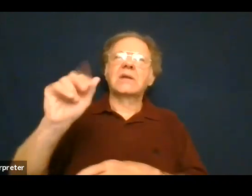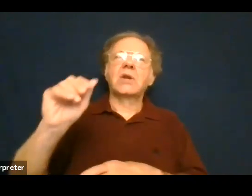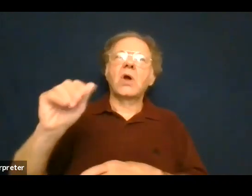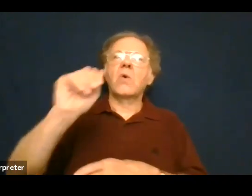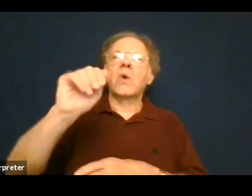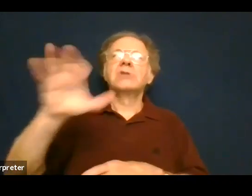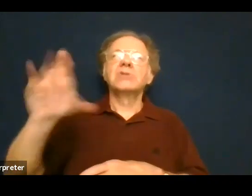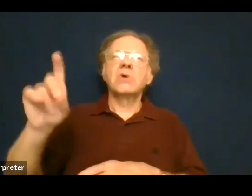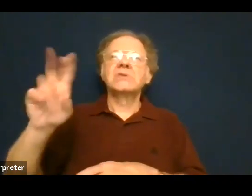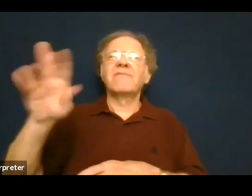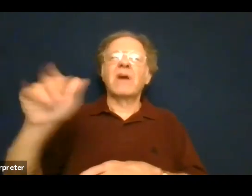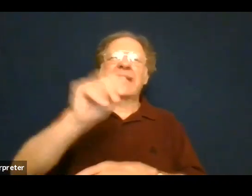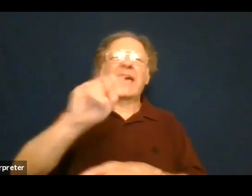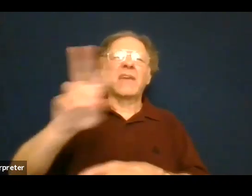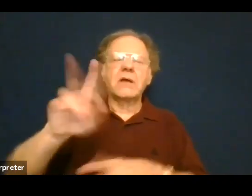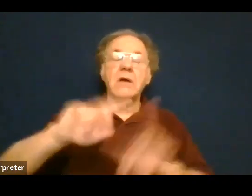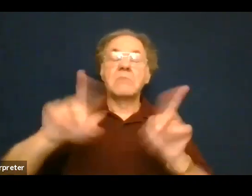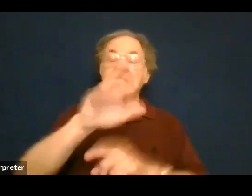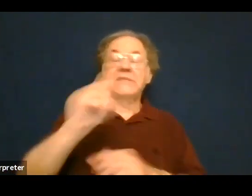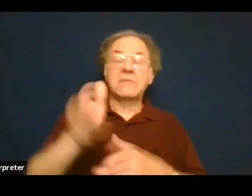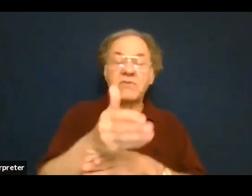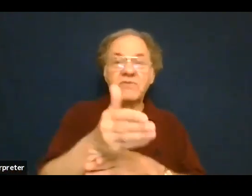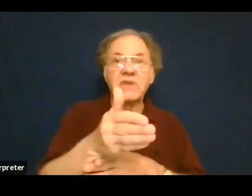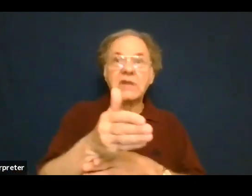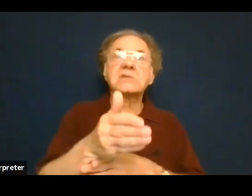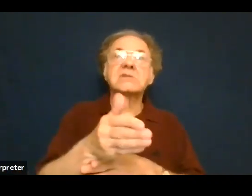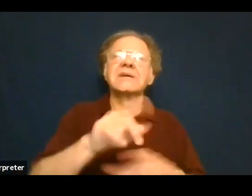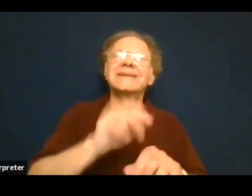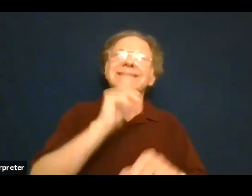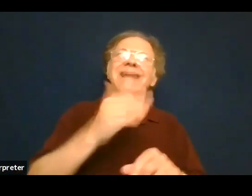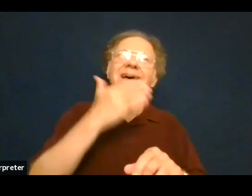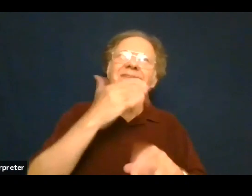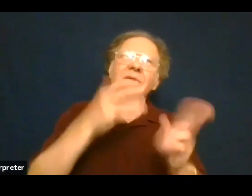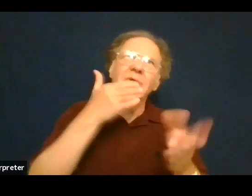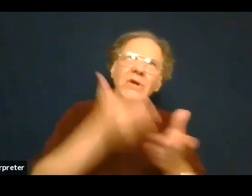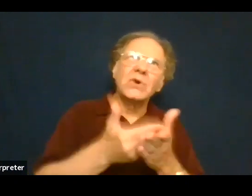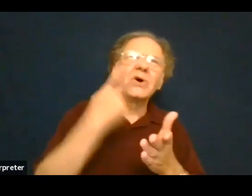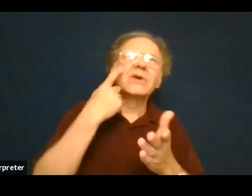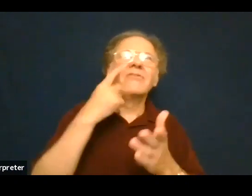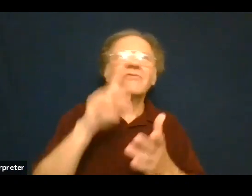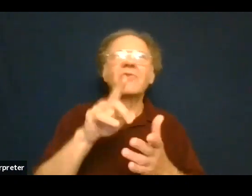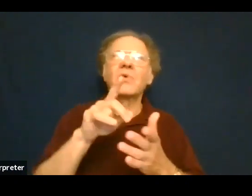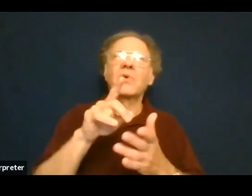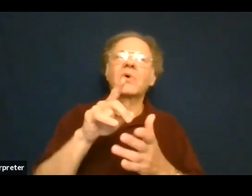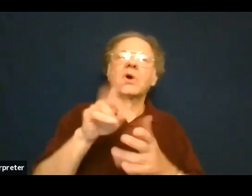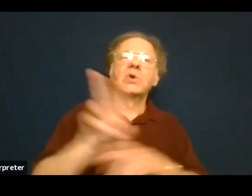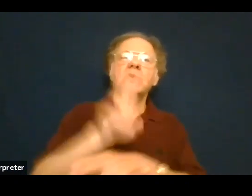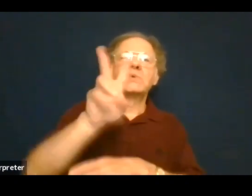But zebrafish isn't very good for trying AAV vectors that there, the therapeutic gene has